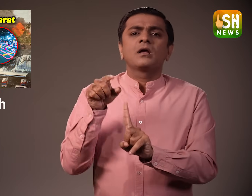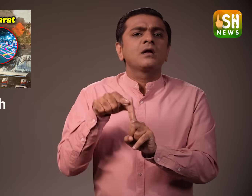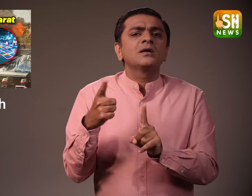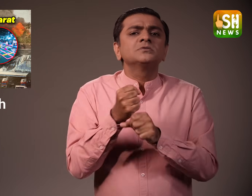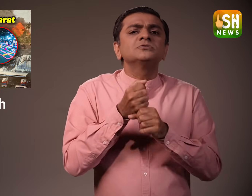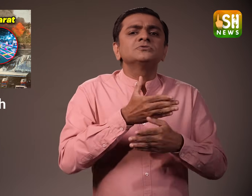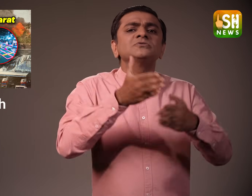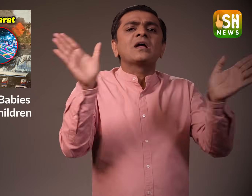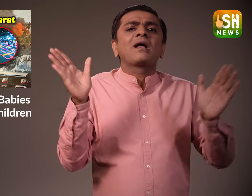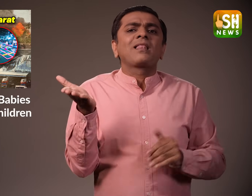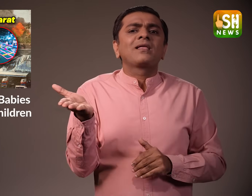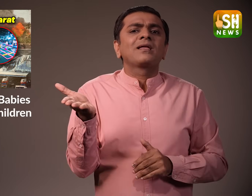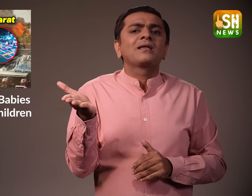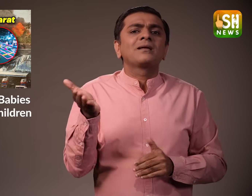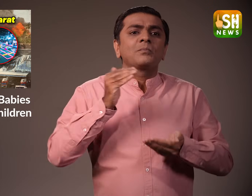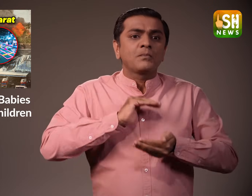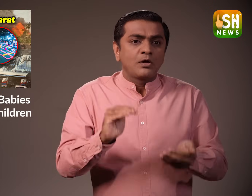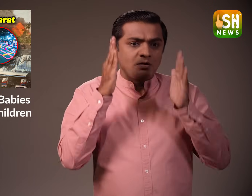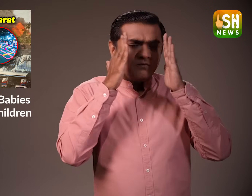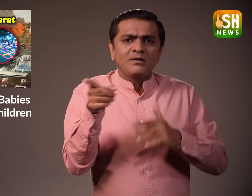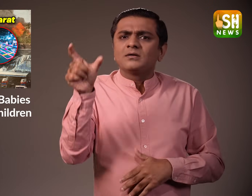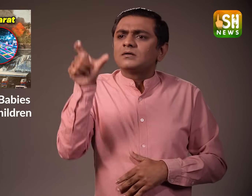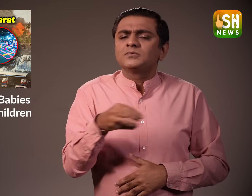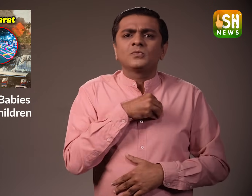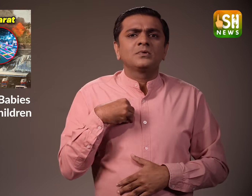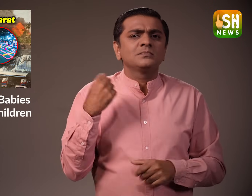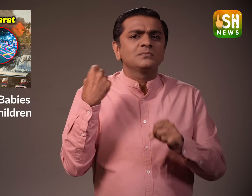He was a general doctor, not a pediatrician.